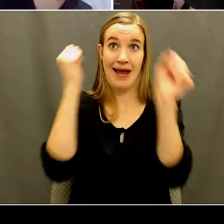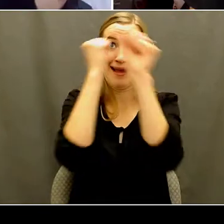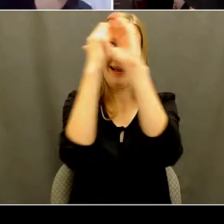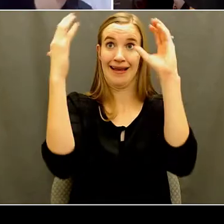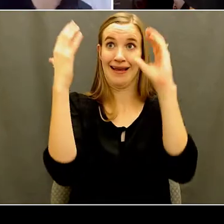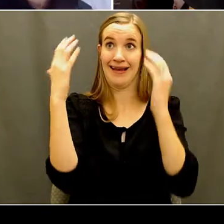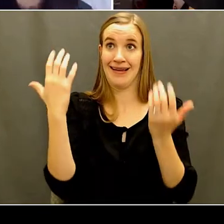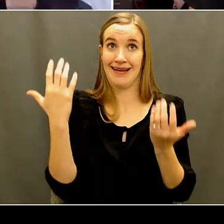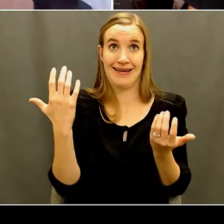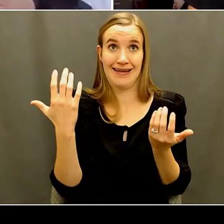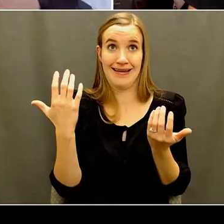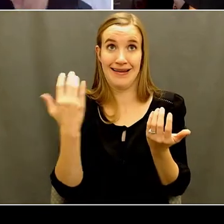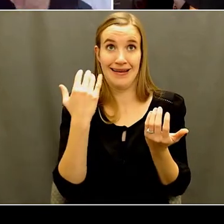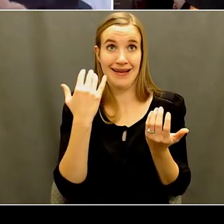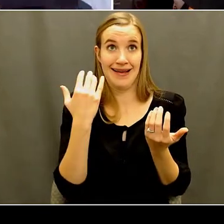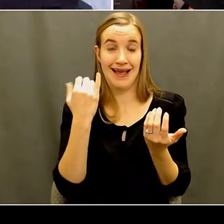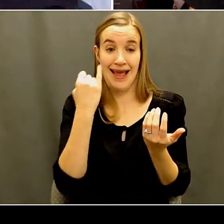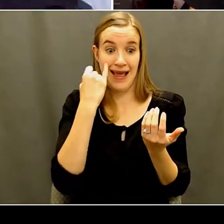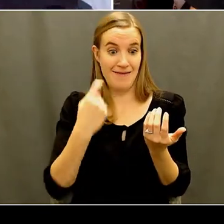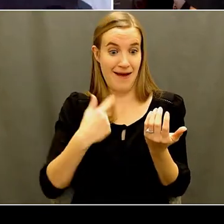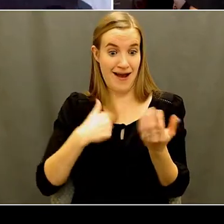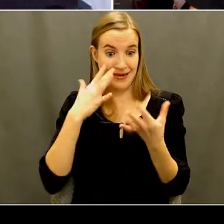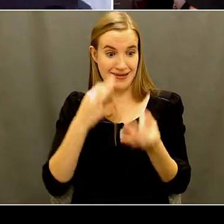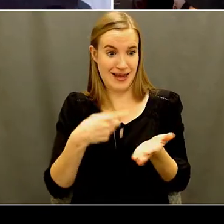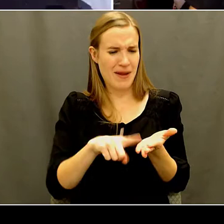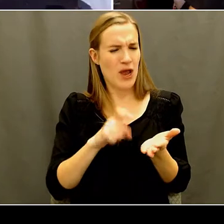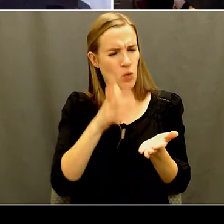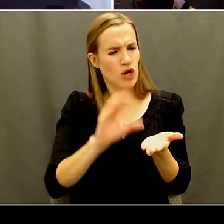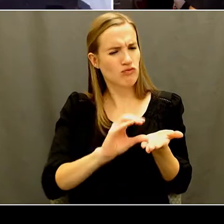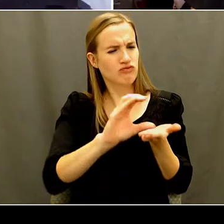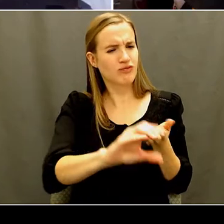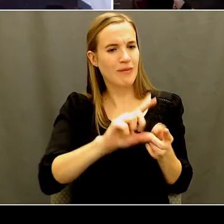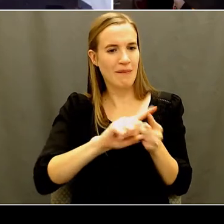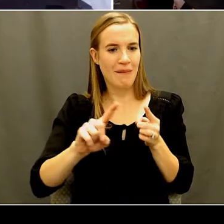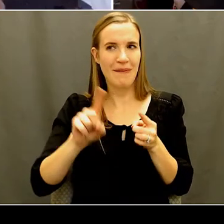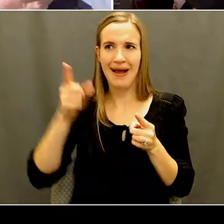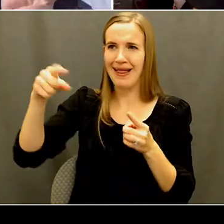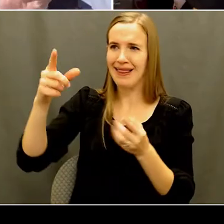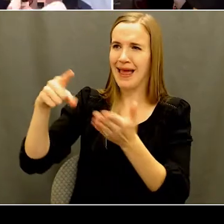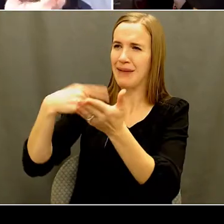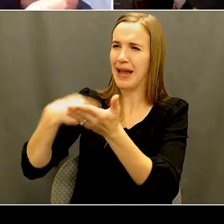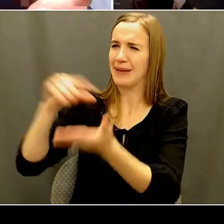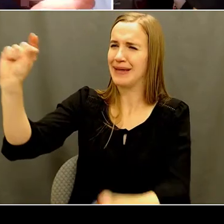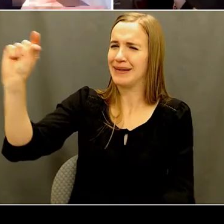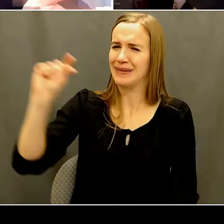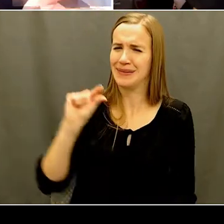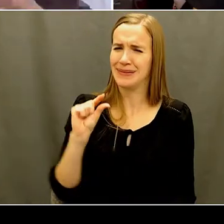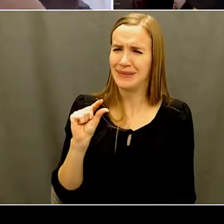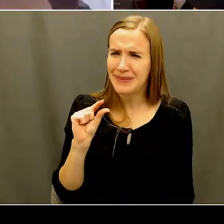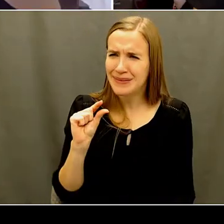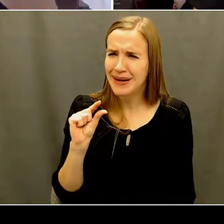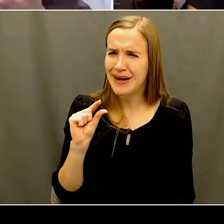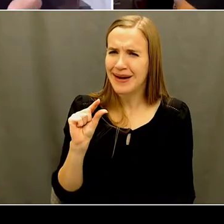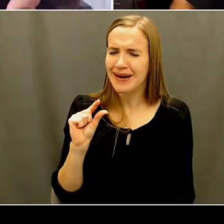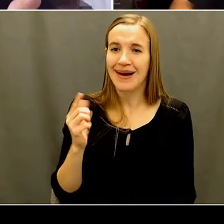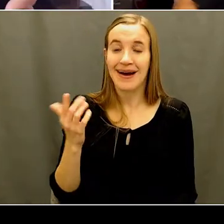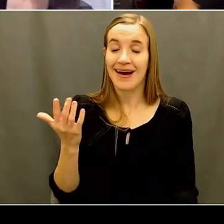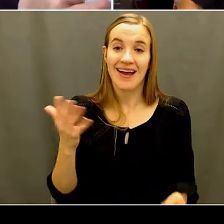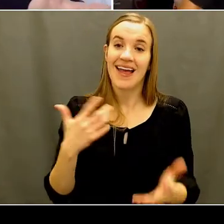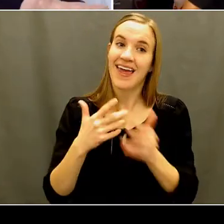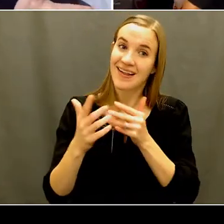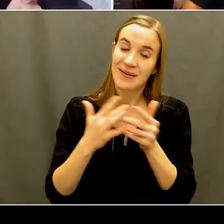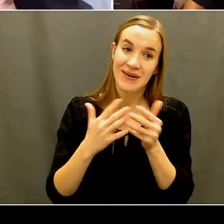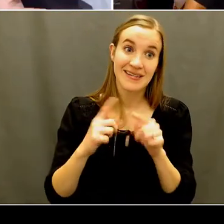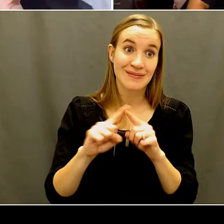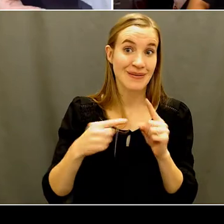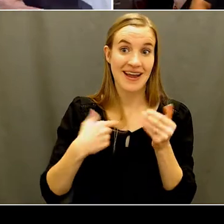that low? And, um, but I, I took this job, and of course, my three